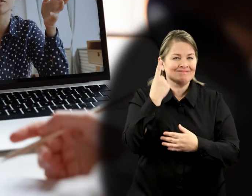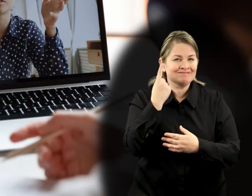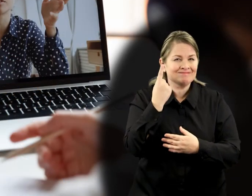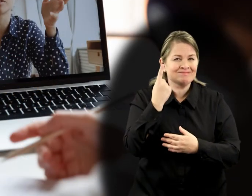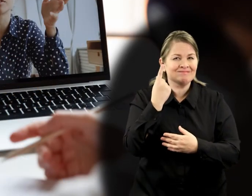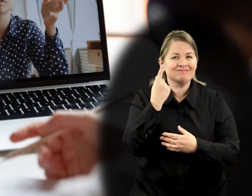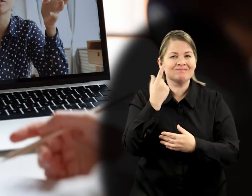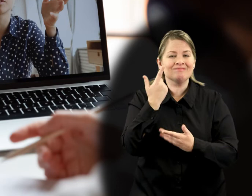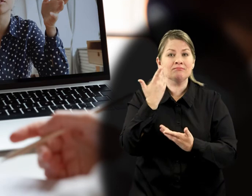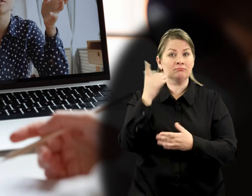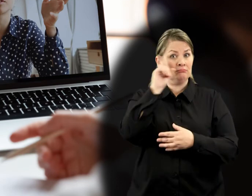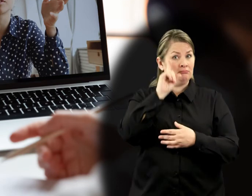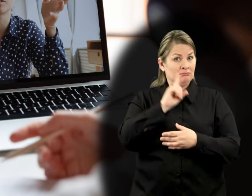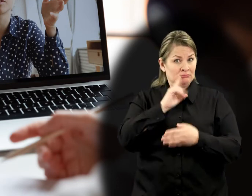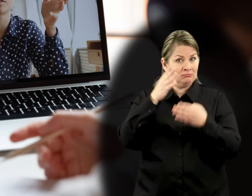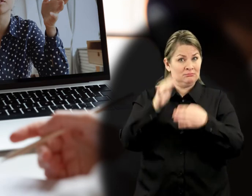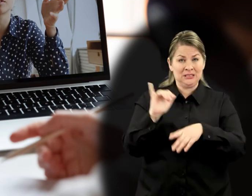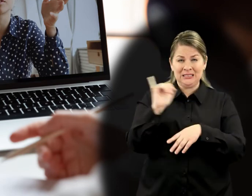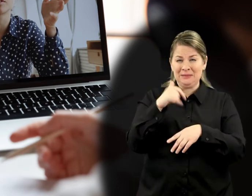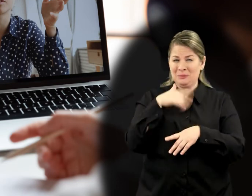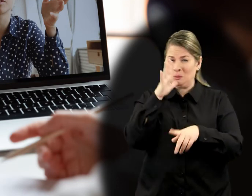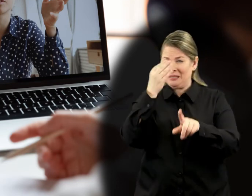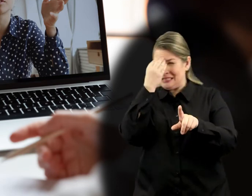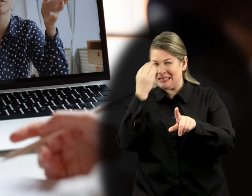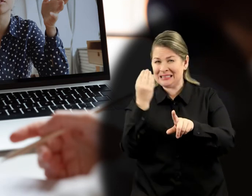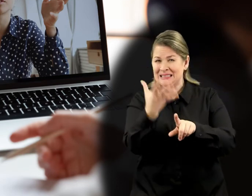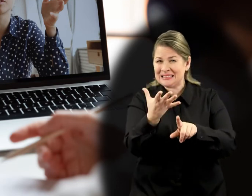The person who is deaf shares this responsibility and should advocate